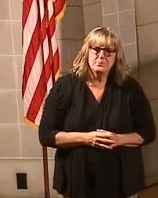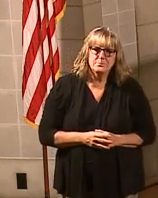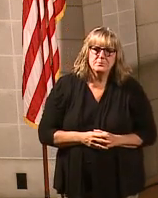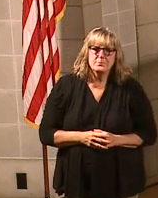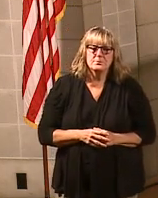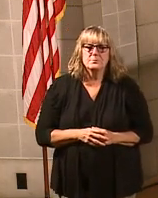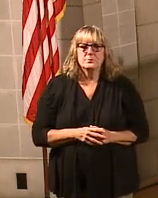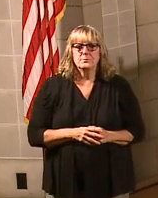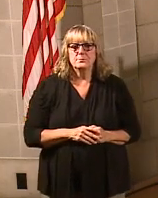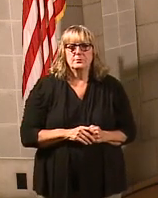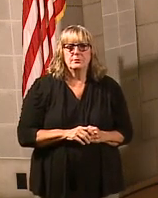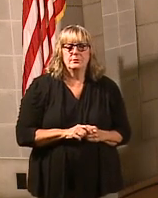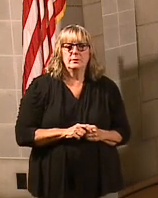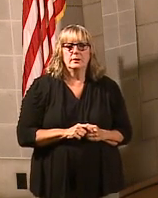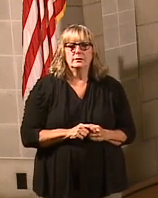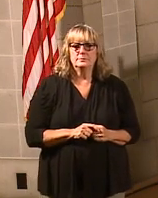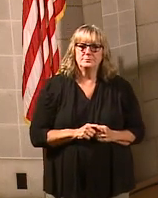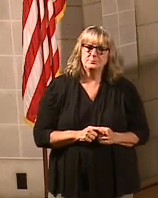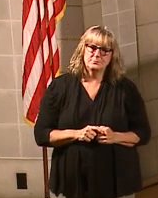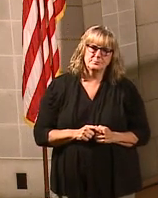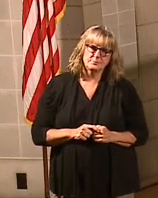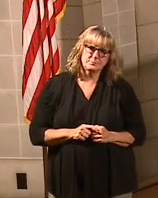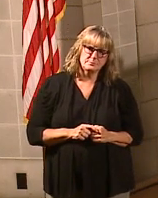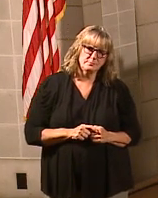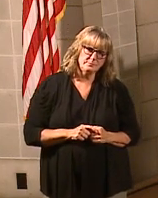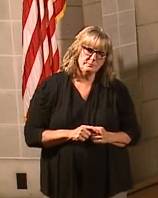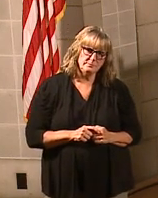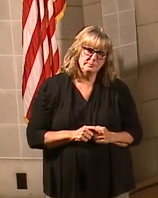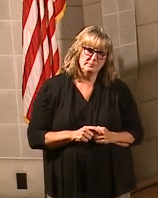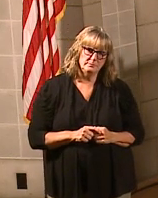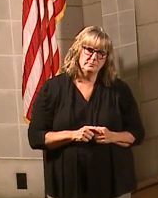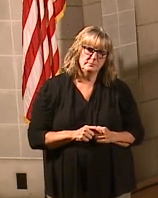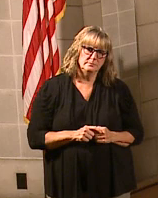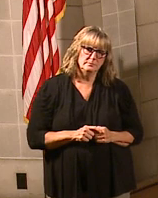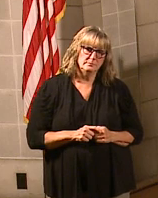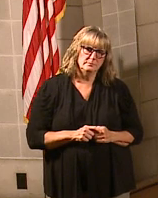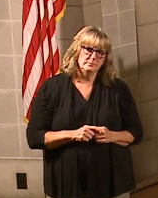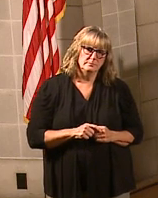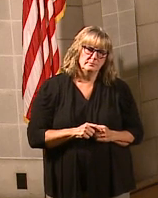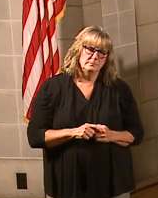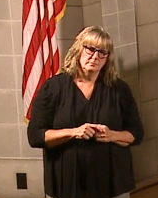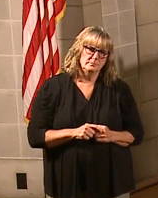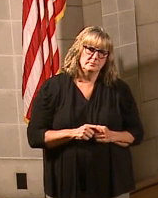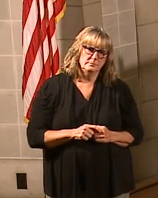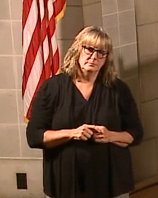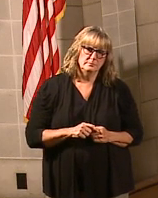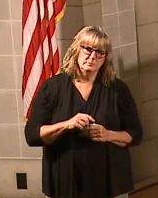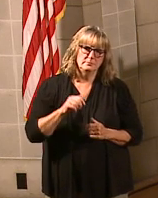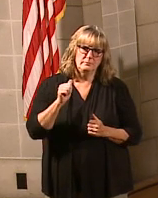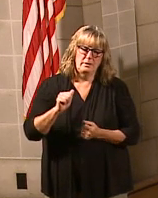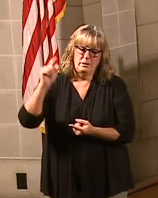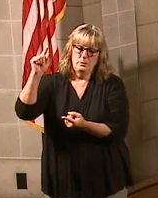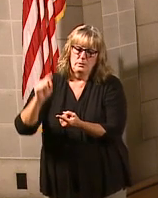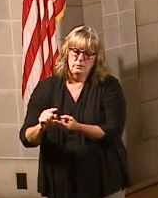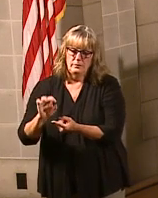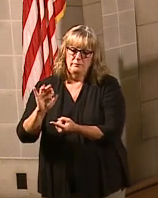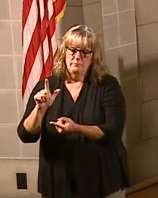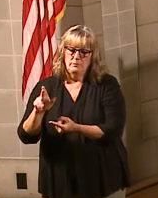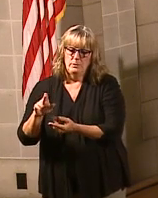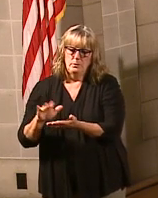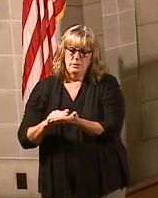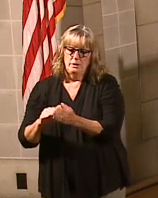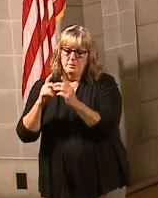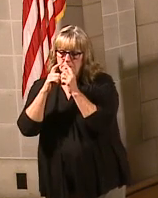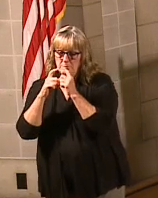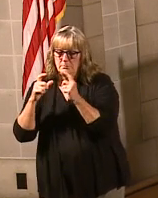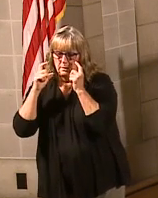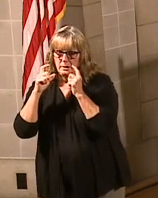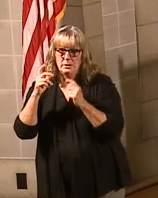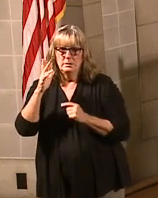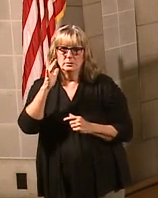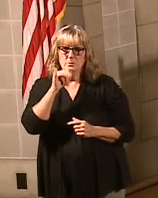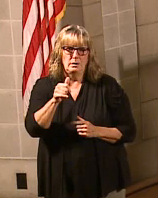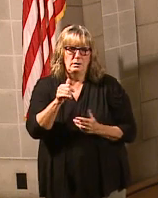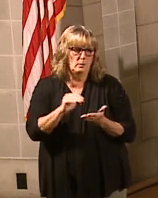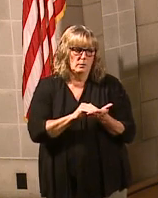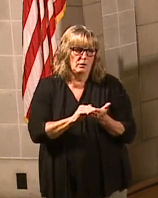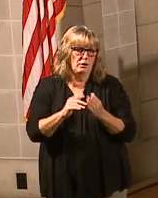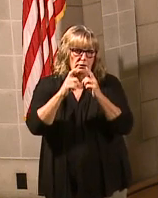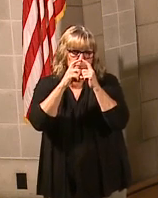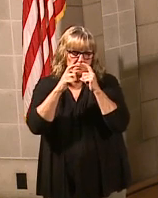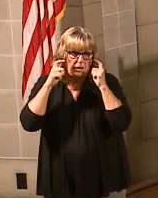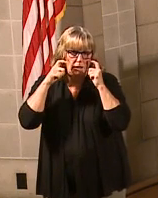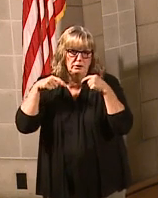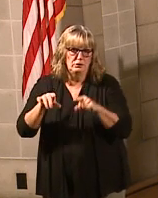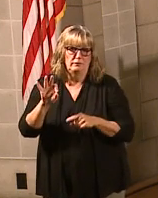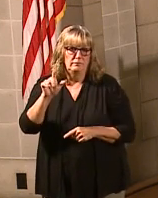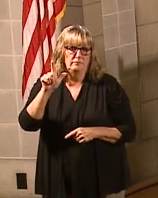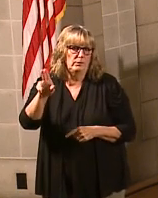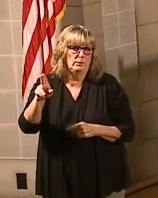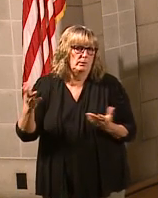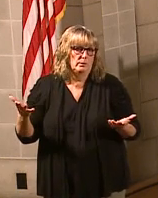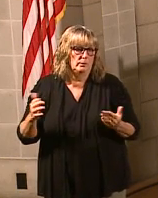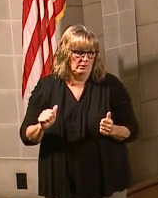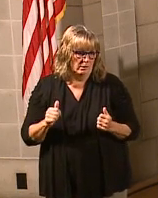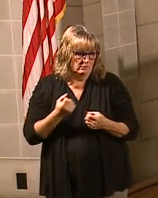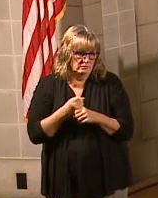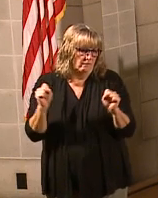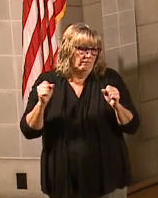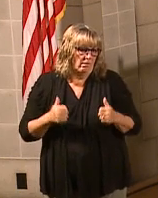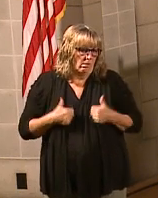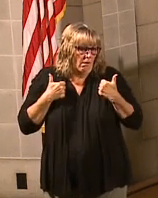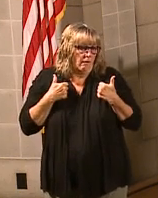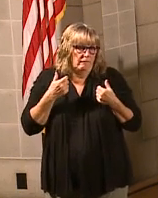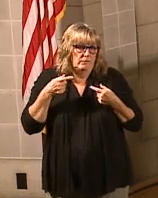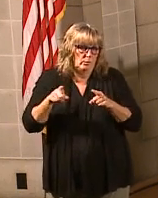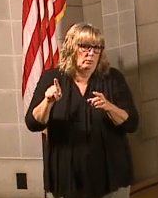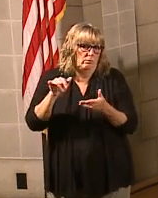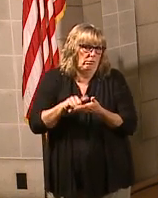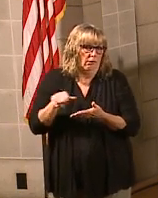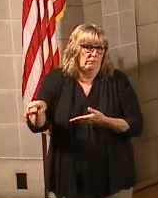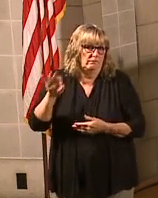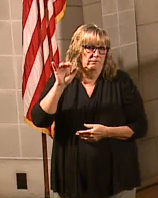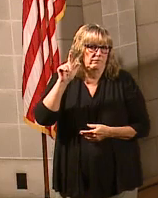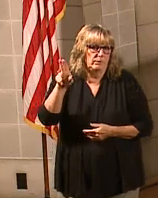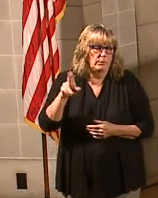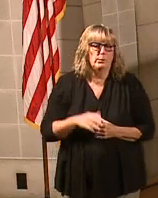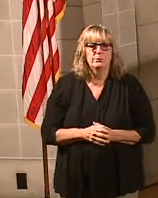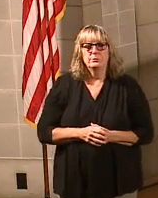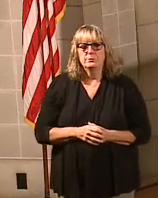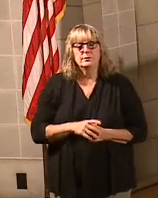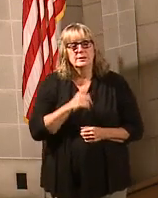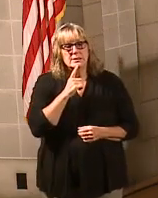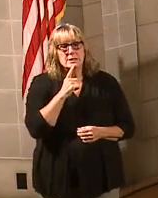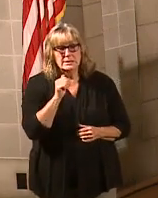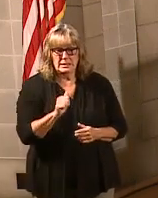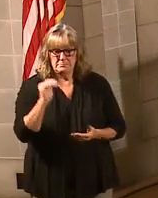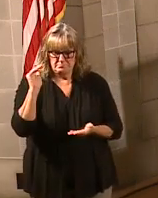ABLE TO HELP OUT THE MORE ACUTE